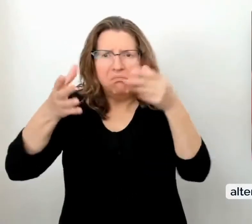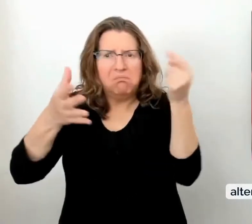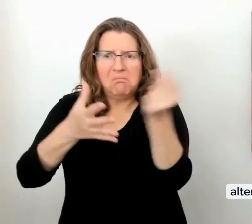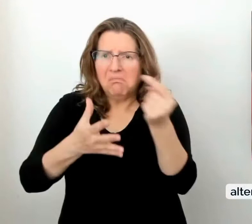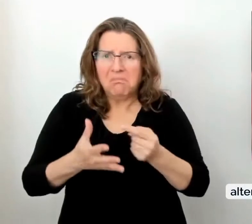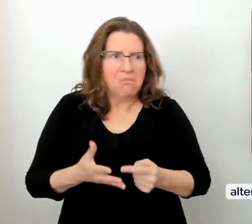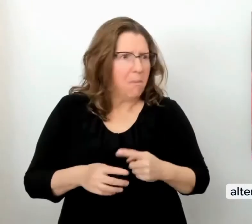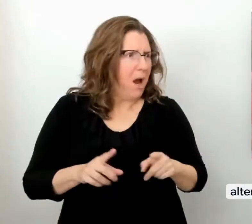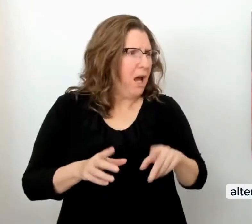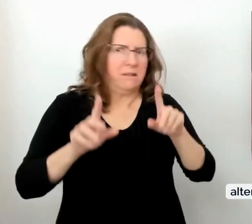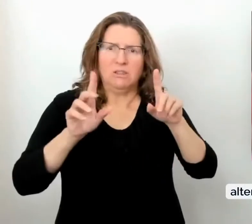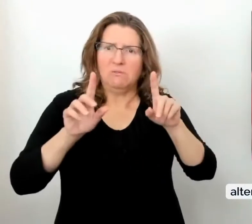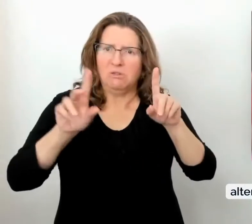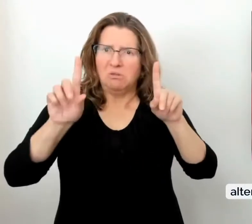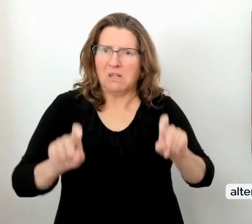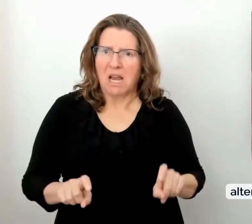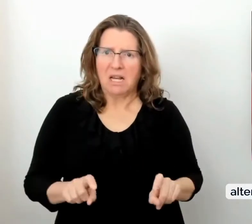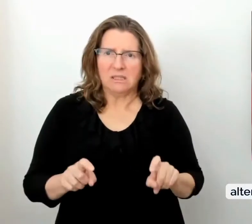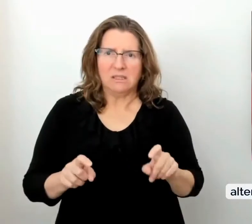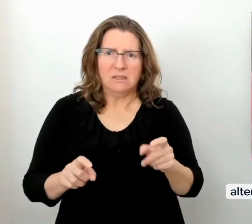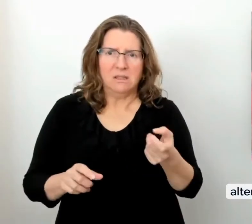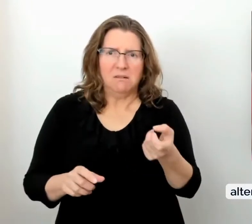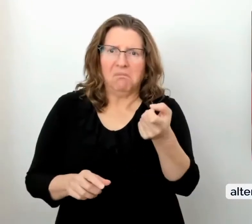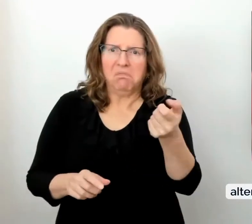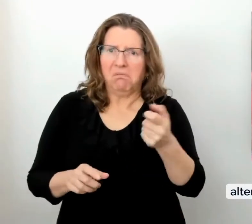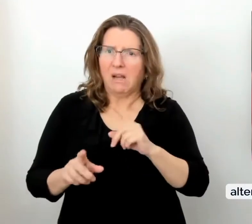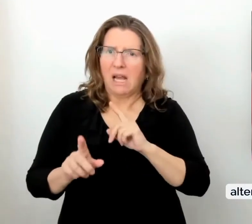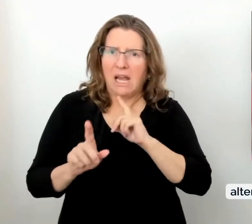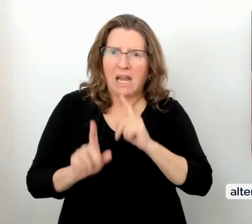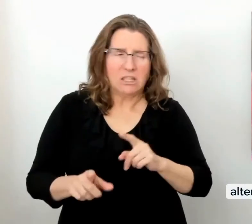Even though you went to class, and studied for the test, you still did poorly?